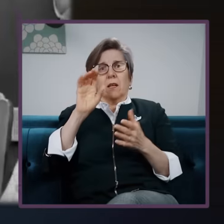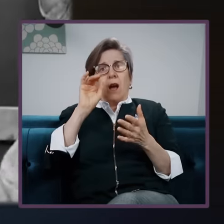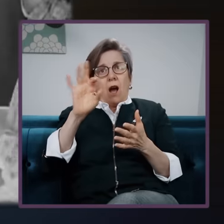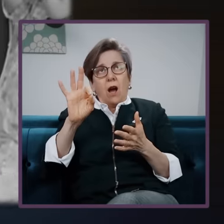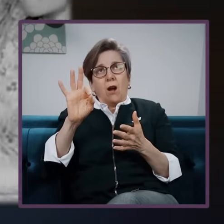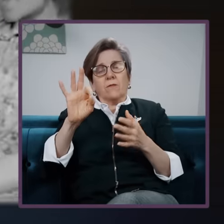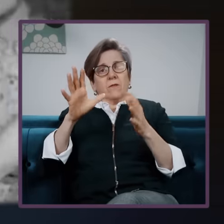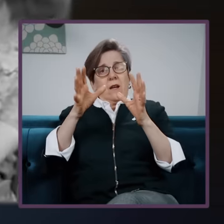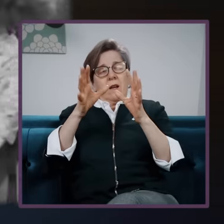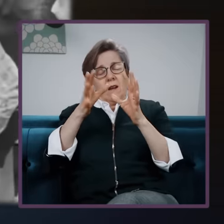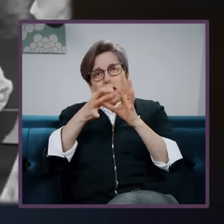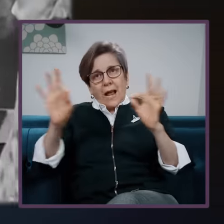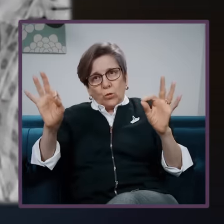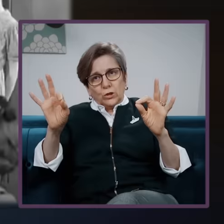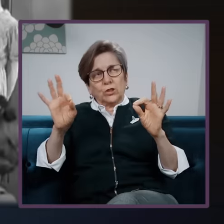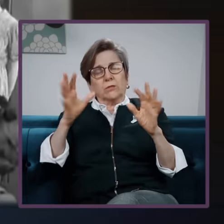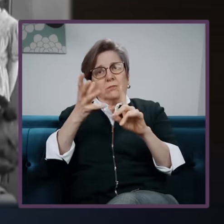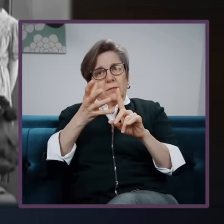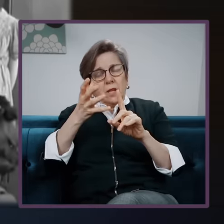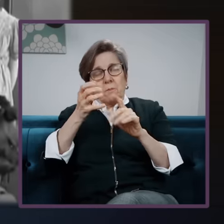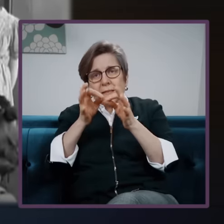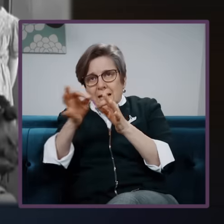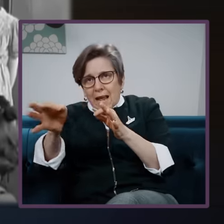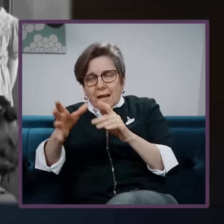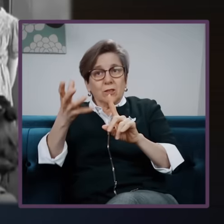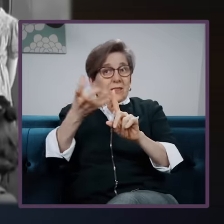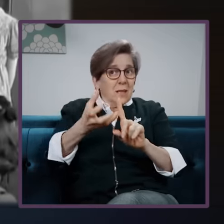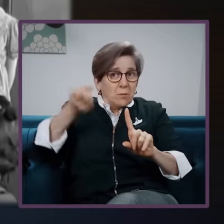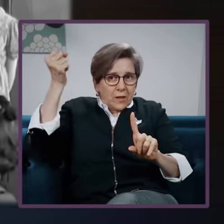of experiencing language delay, language deprivation.